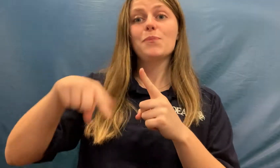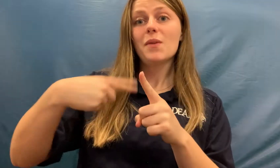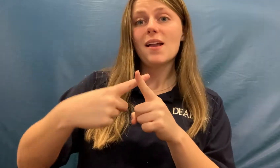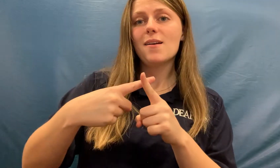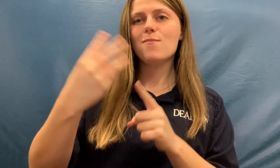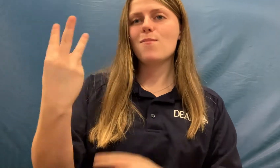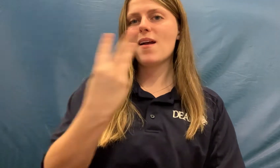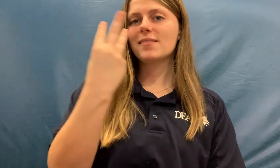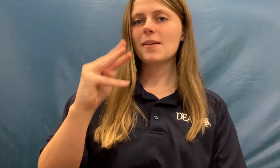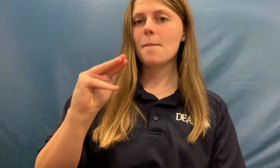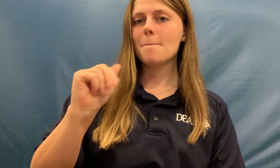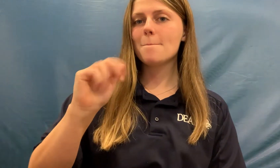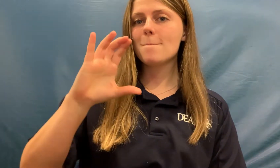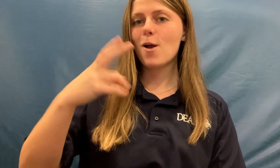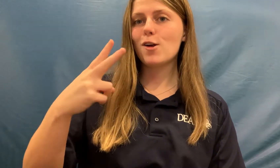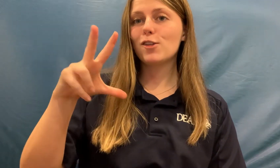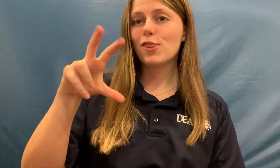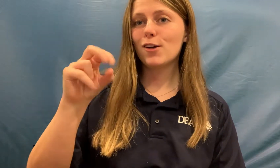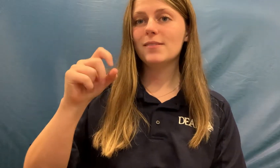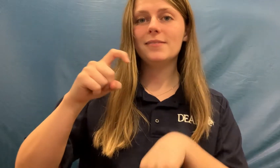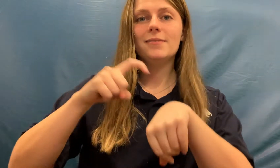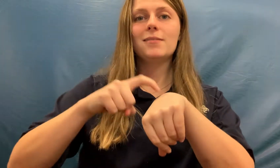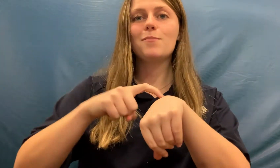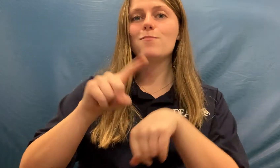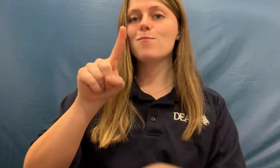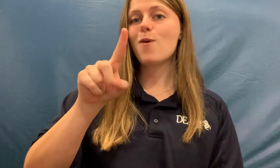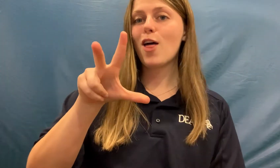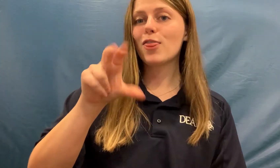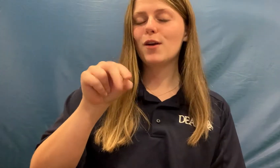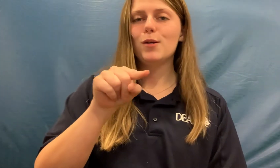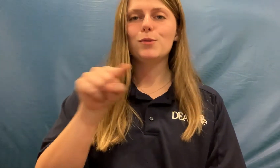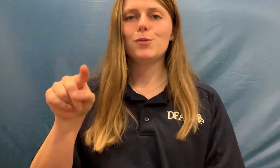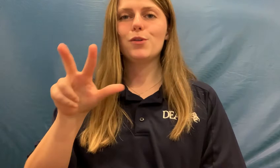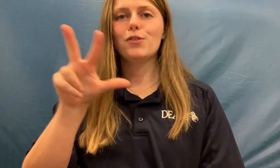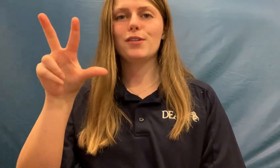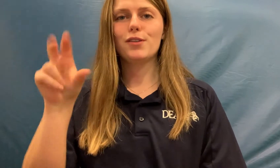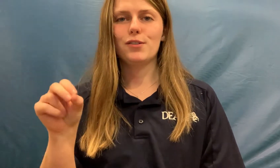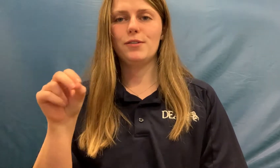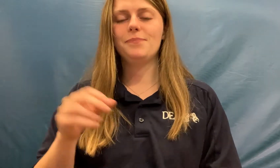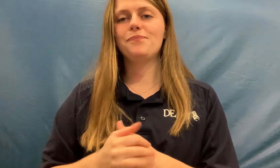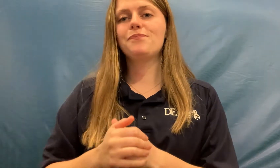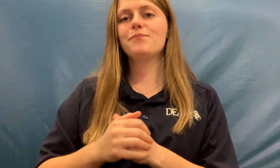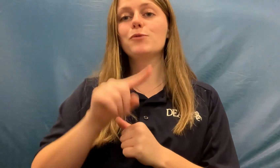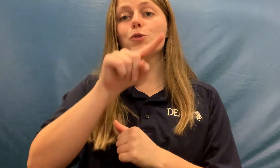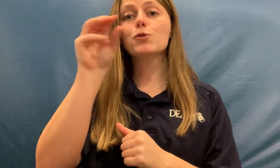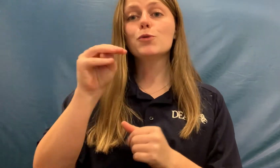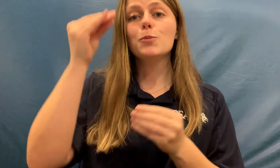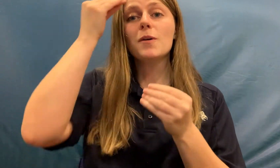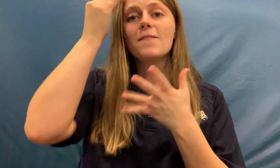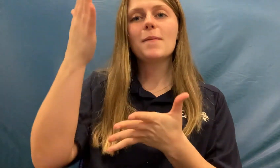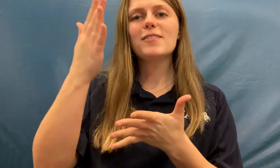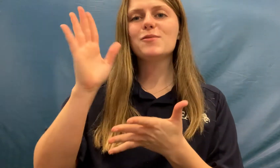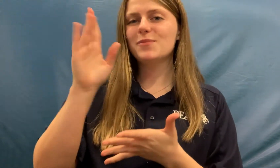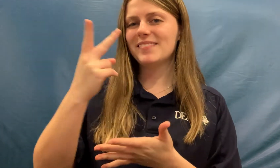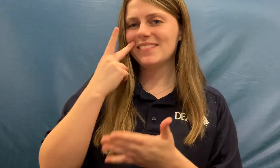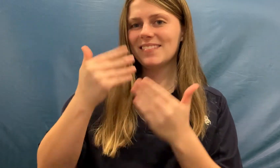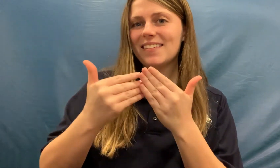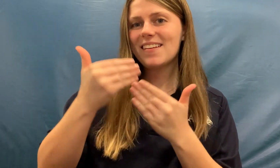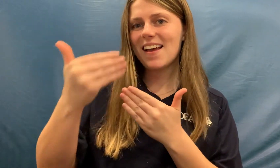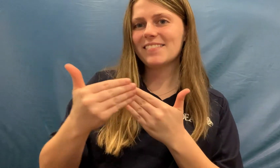Wednesday, March 30, 1:30 pm to 3:30 pm EST You will see Zoom information next.